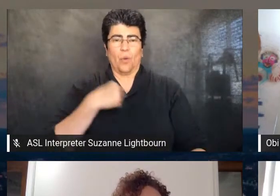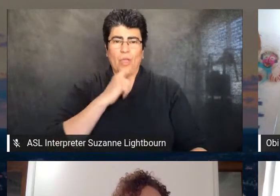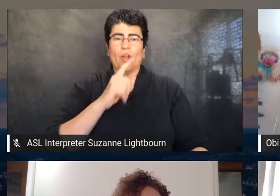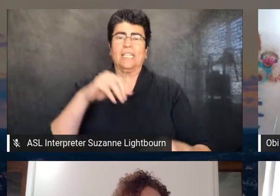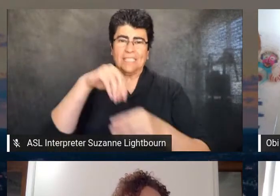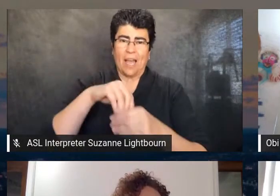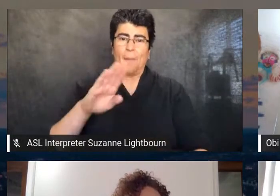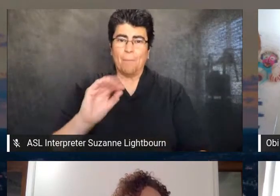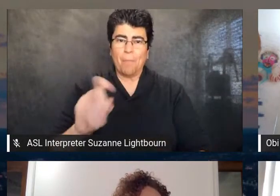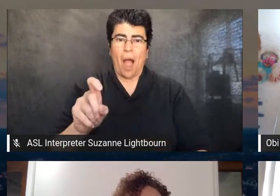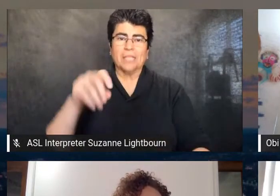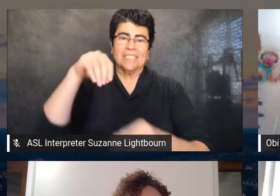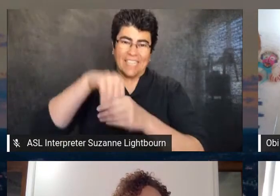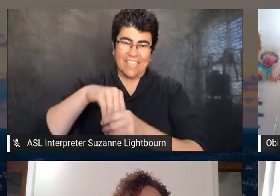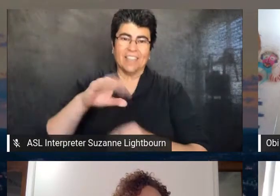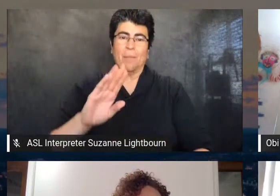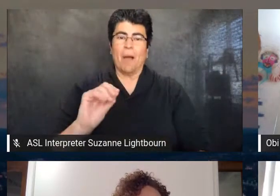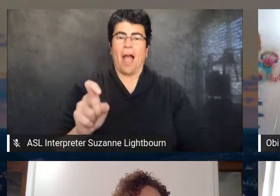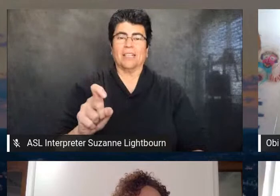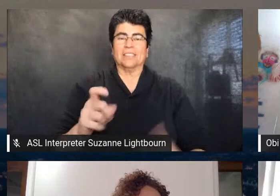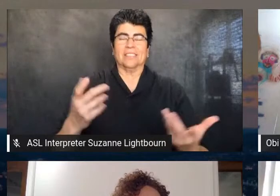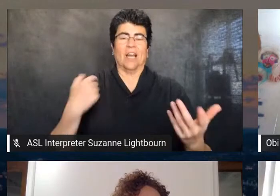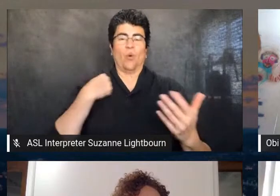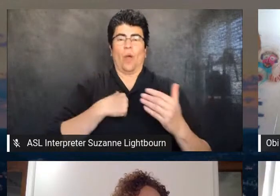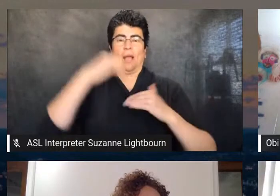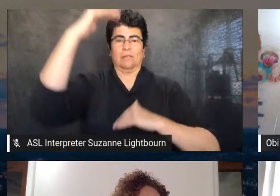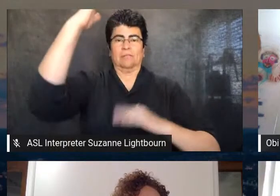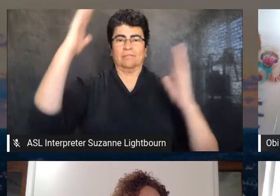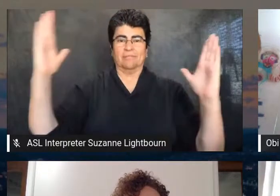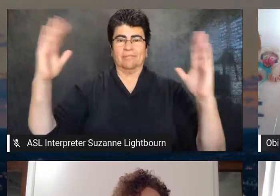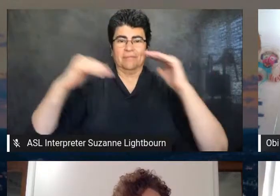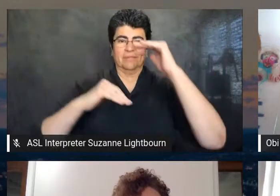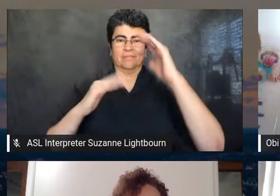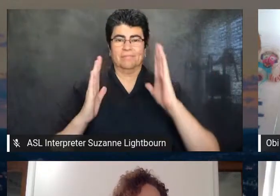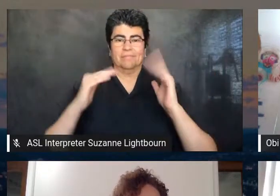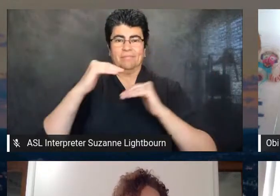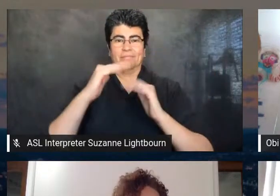we have so many platforms now to tell stories,